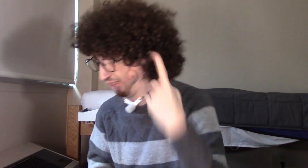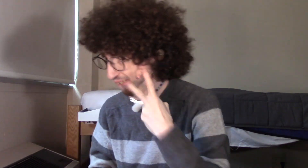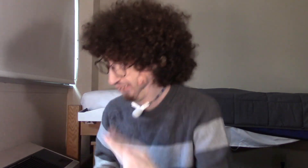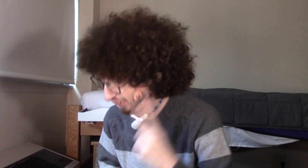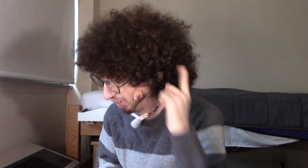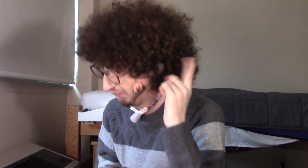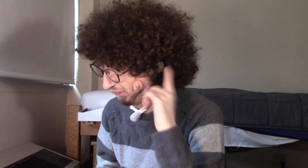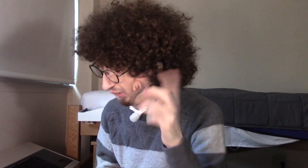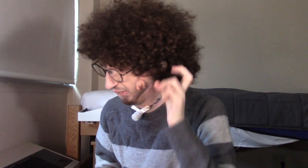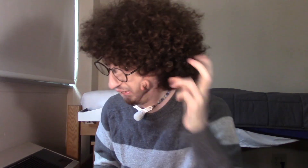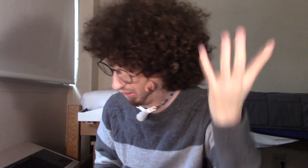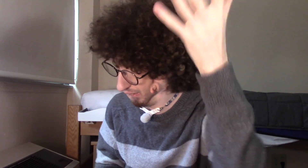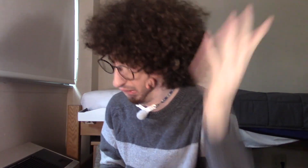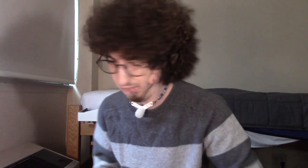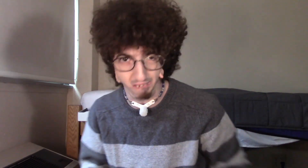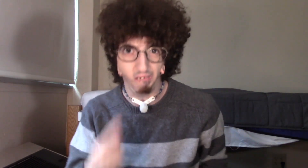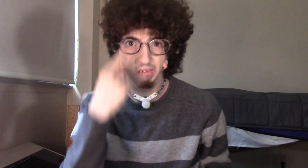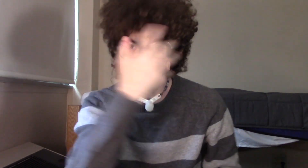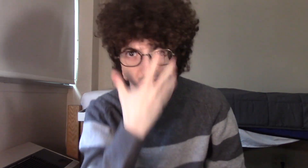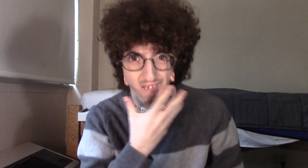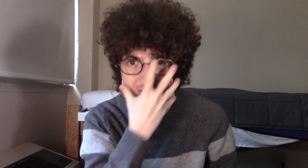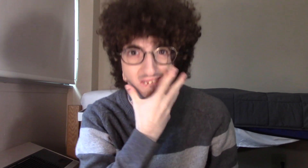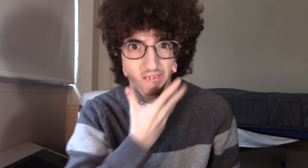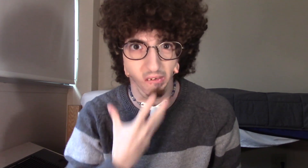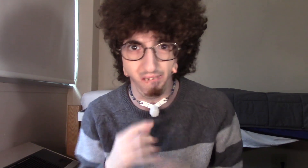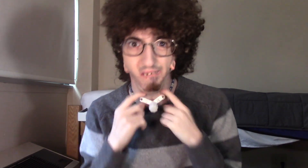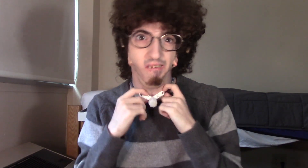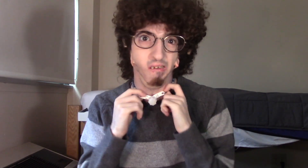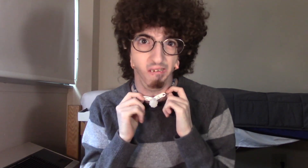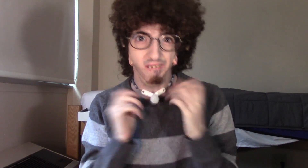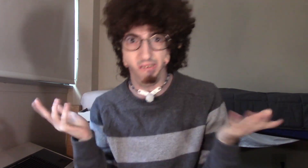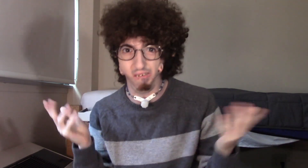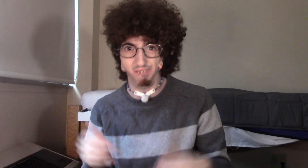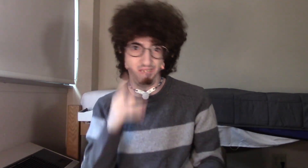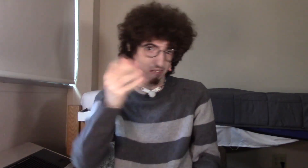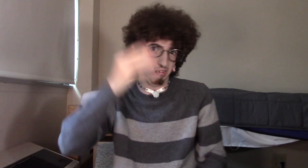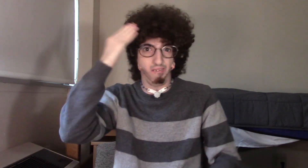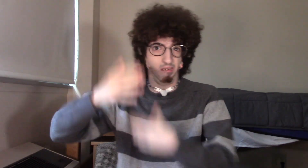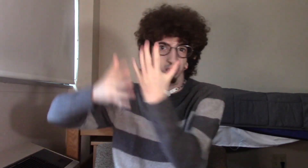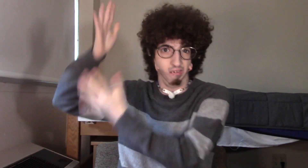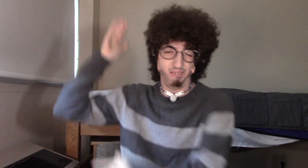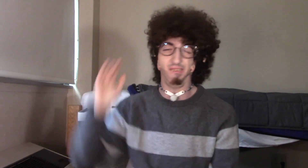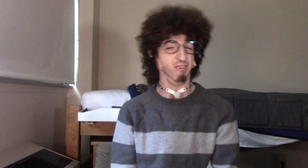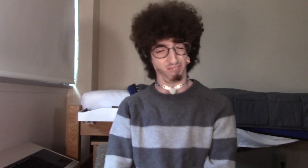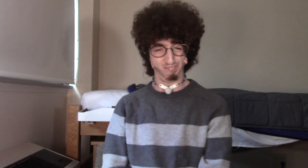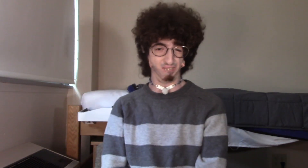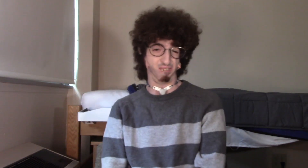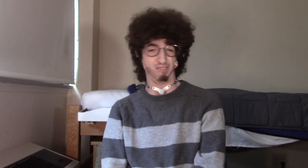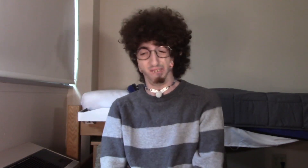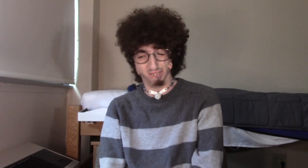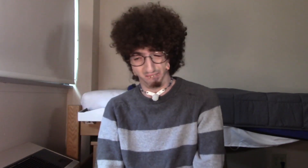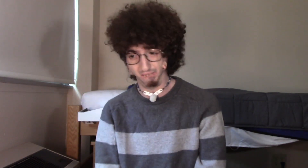you see my hearing-aid, you see my face, this thing? you wanna know all-" No, nah, no..